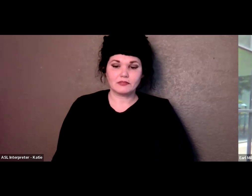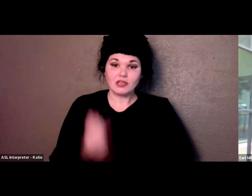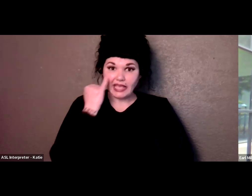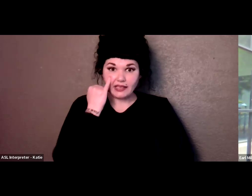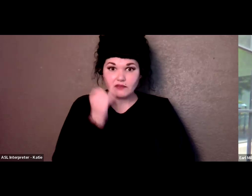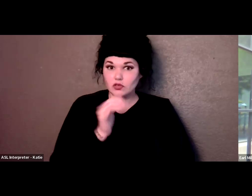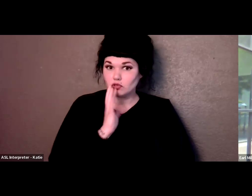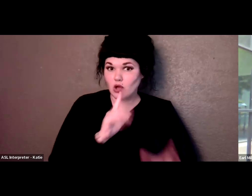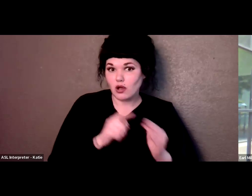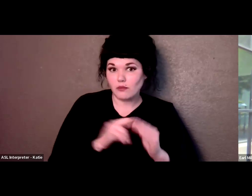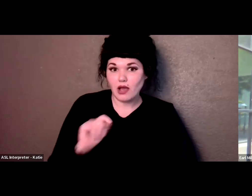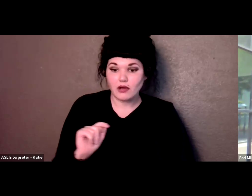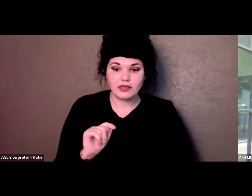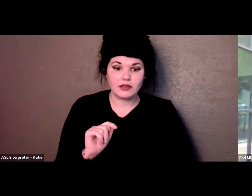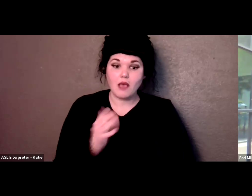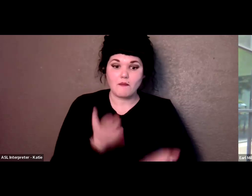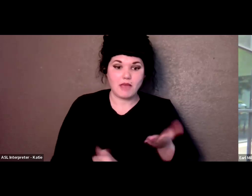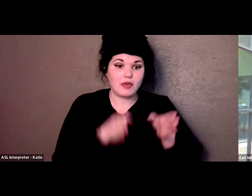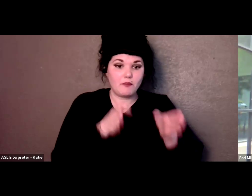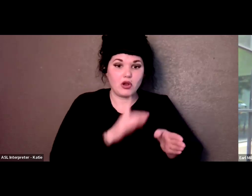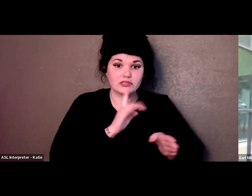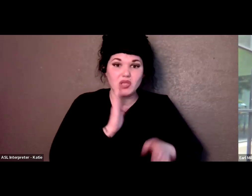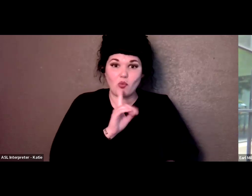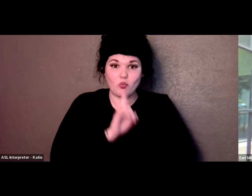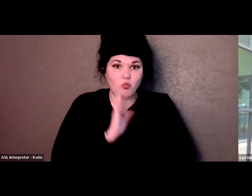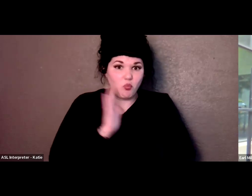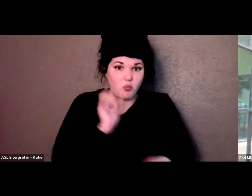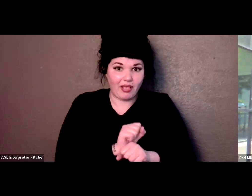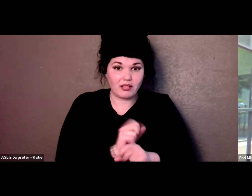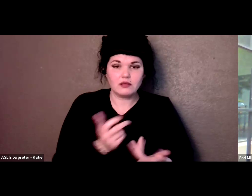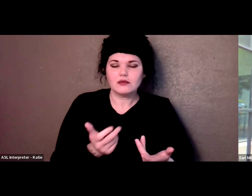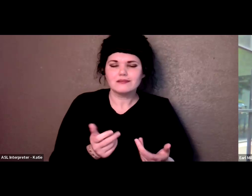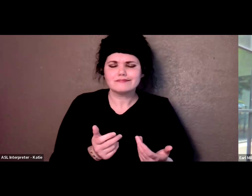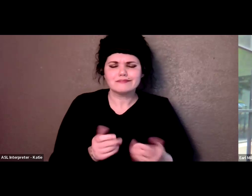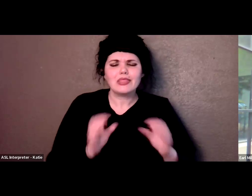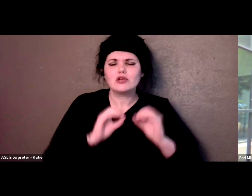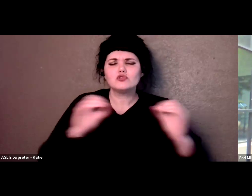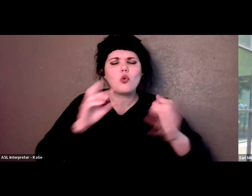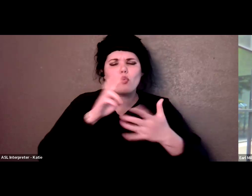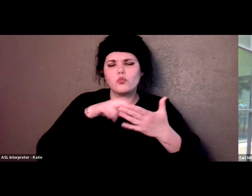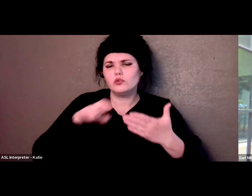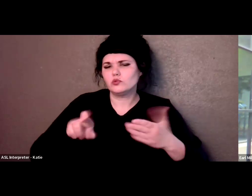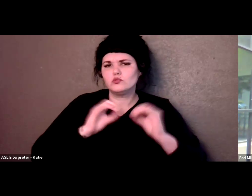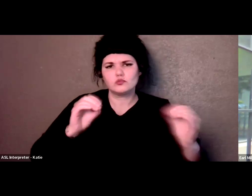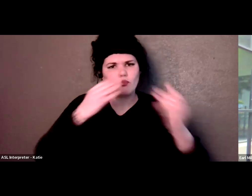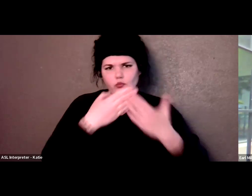be more inclined to act upon it. There is no data that says that and what we often find is that